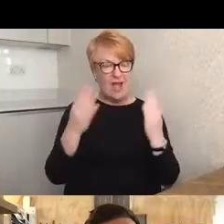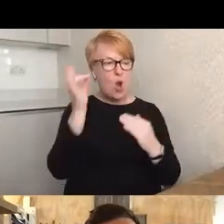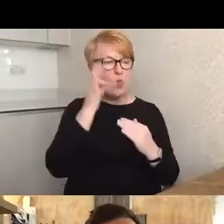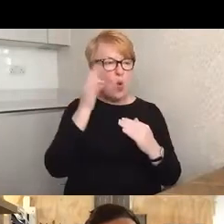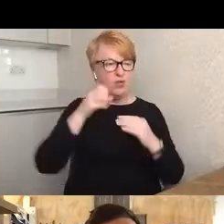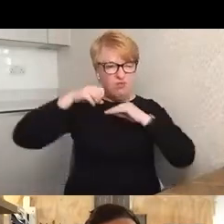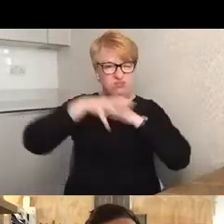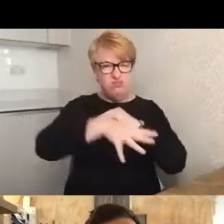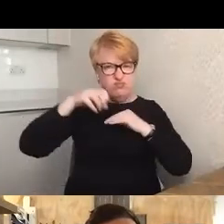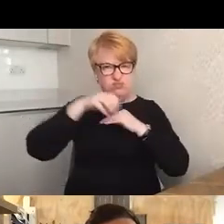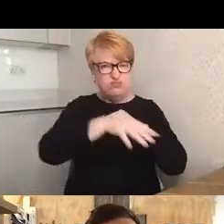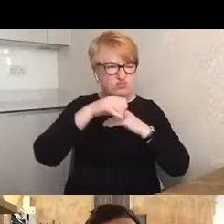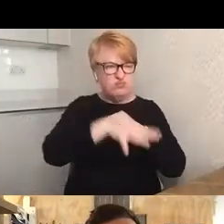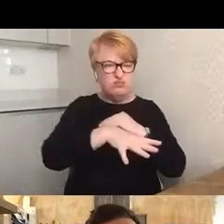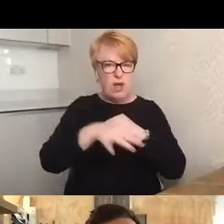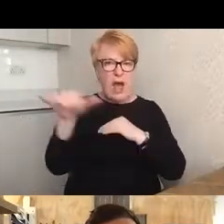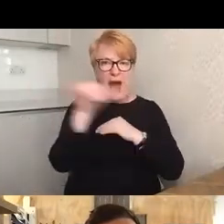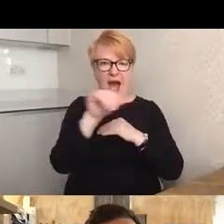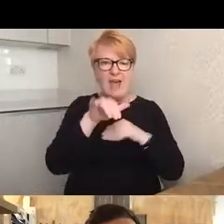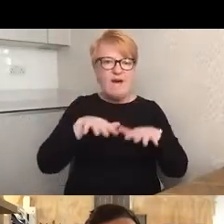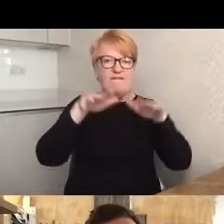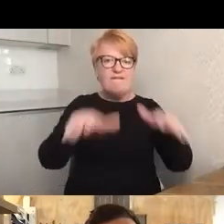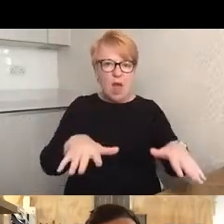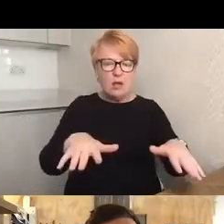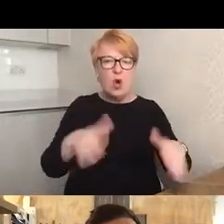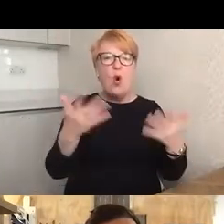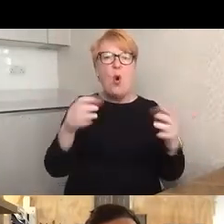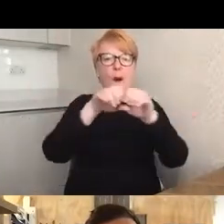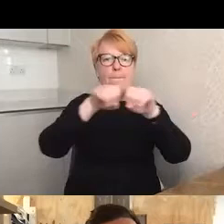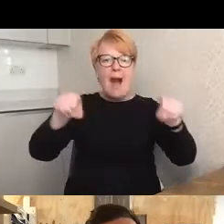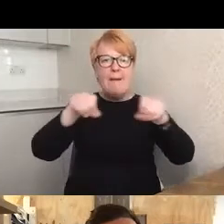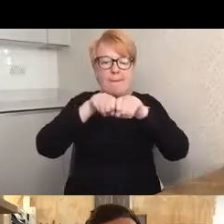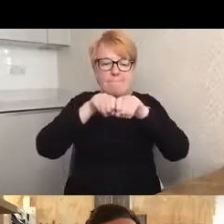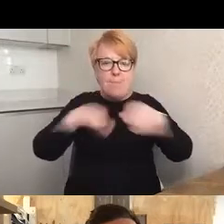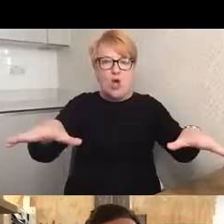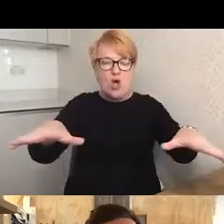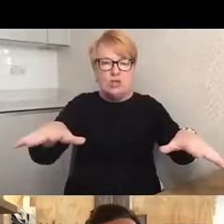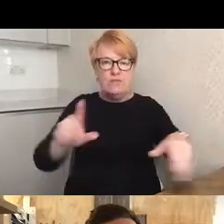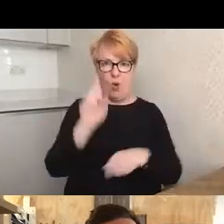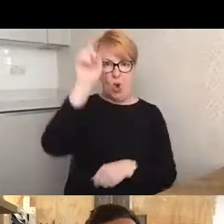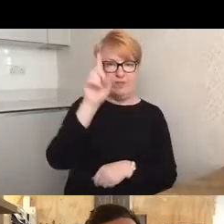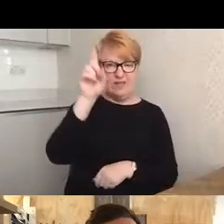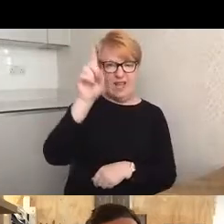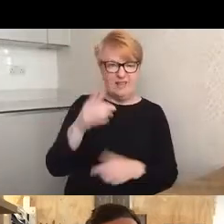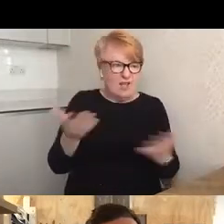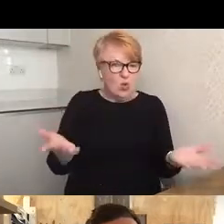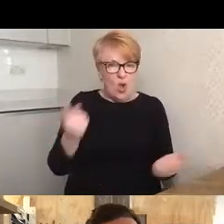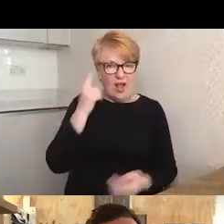So, it was either a flood or a burst pipe from upstairs. So that's the only thing I can think, well, it possibly has come through.